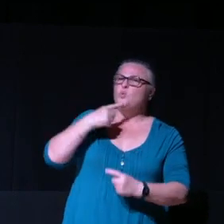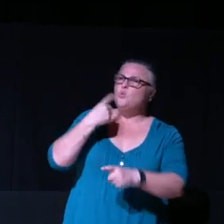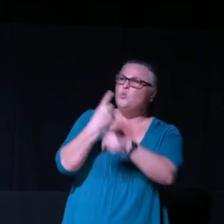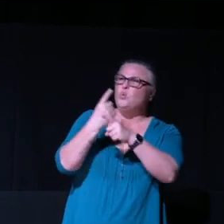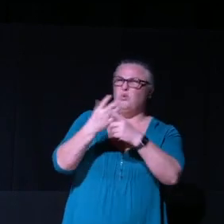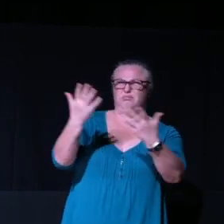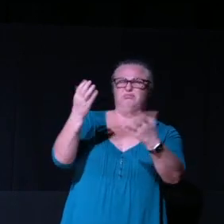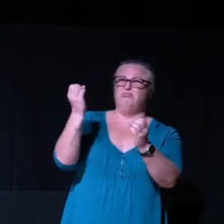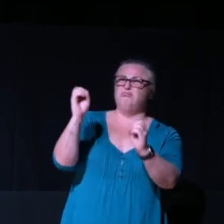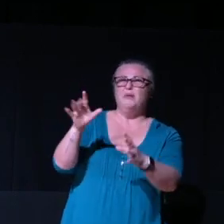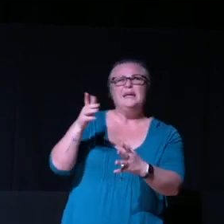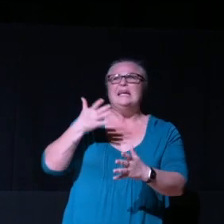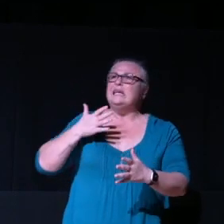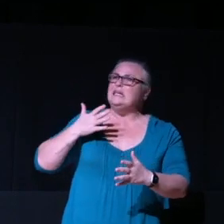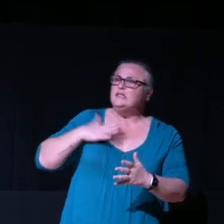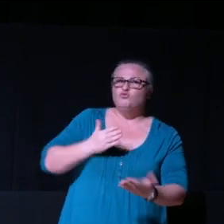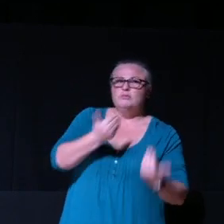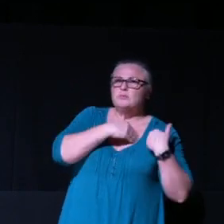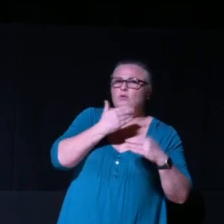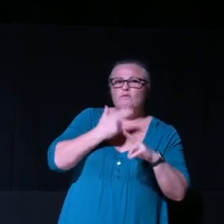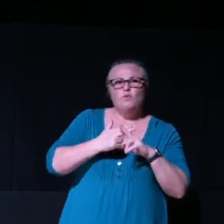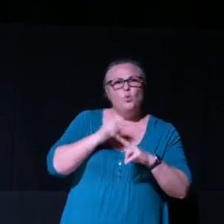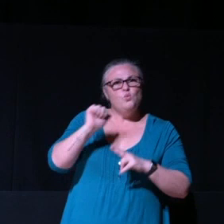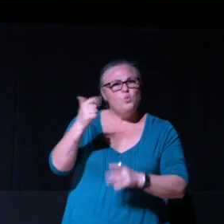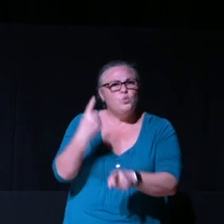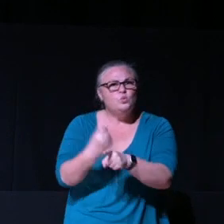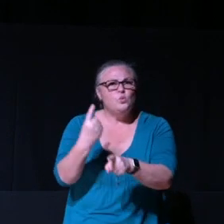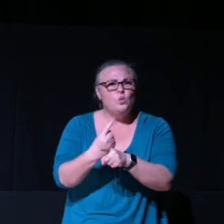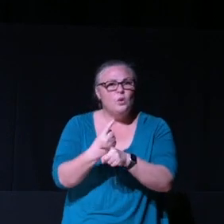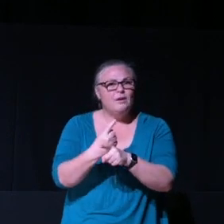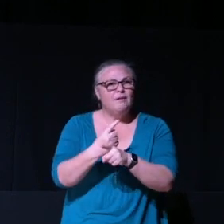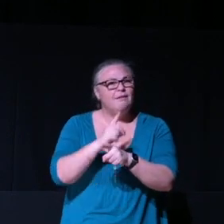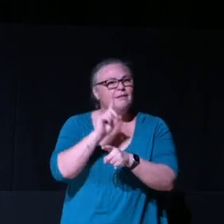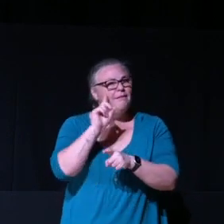But then it kind of took a turn and like in the US we have last week Kid Rock shooting